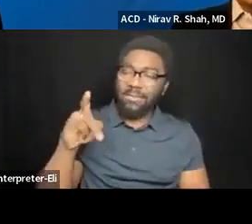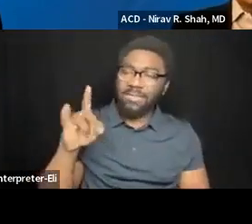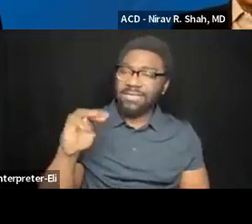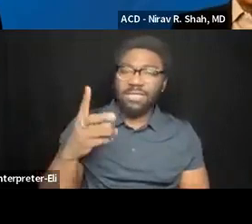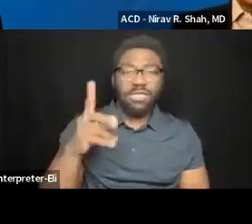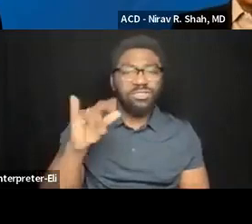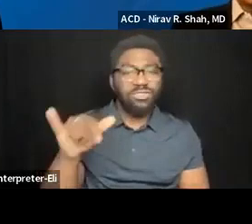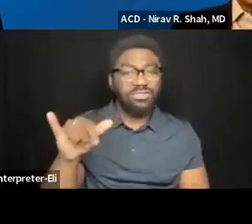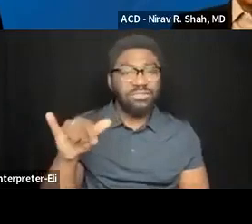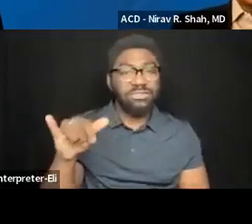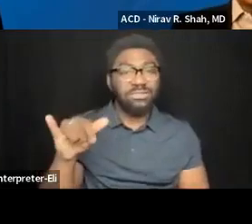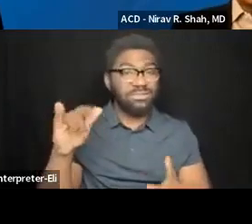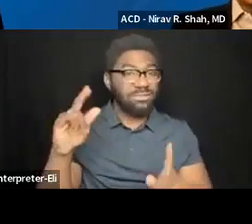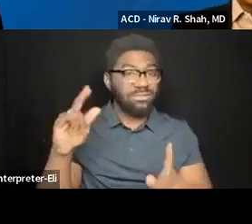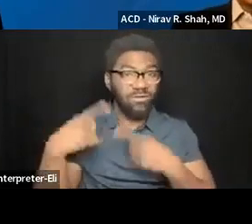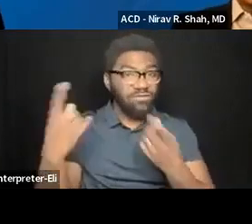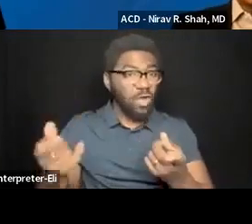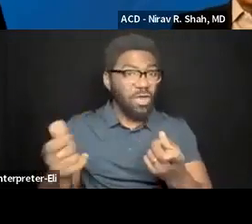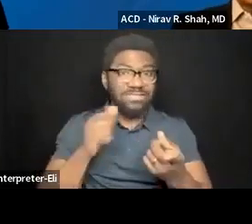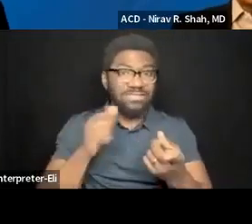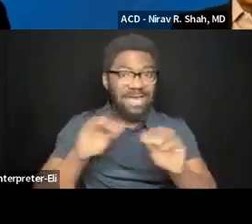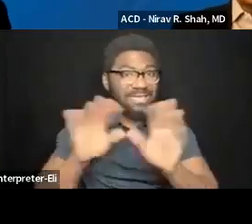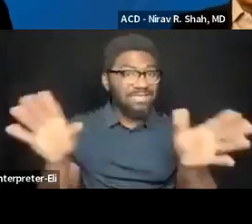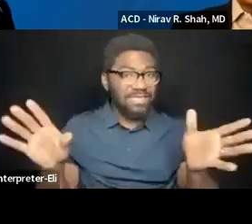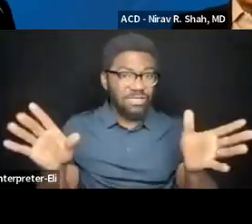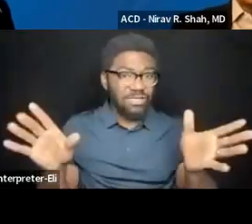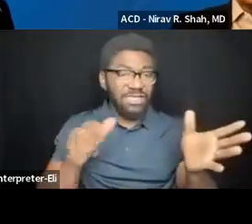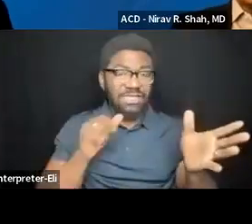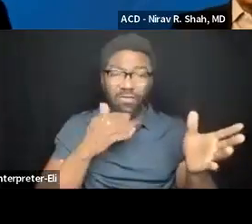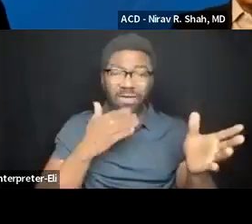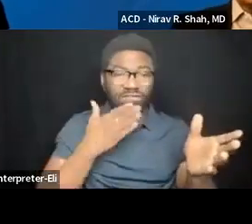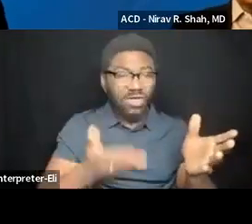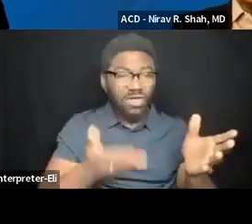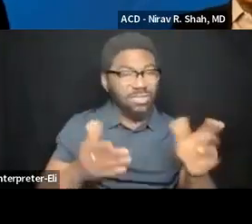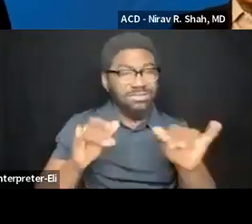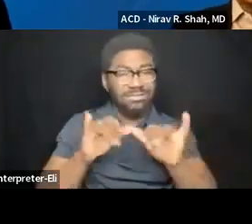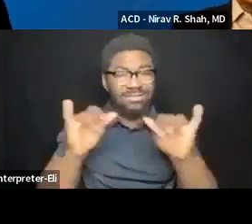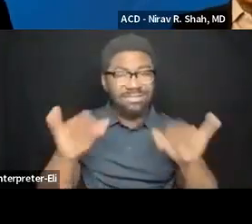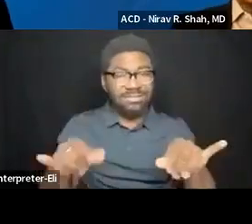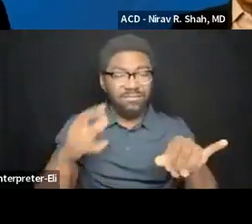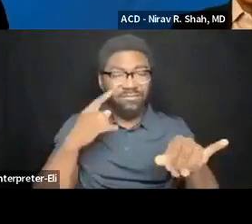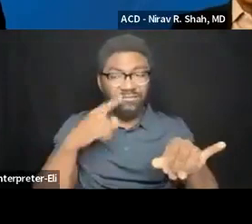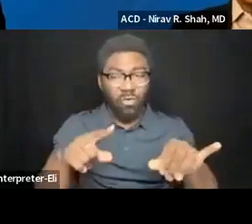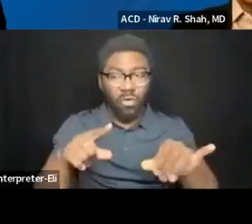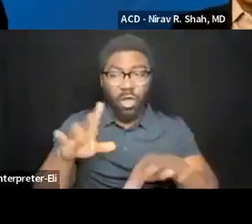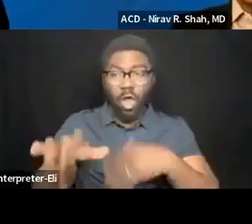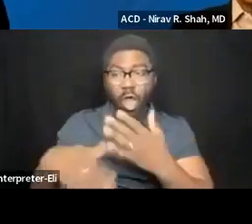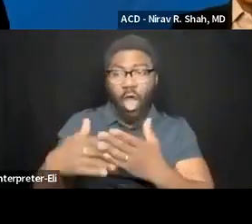that they have a strong what I would call translational process for translating from the bench